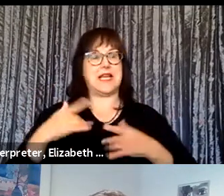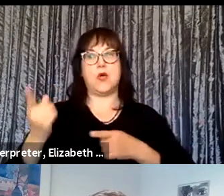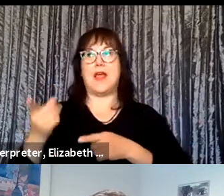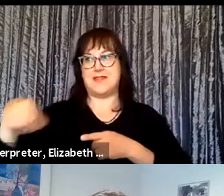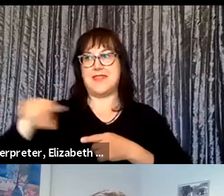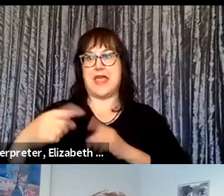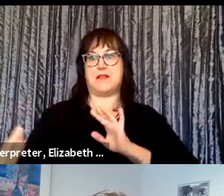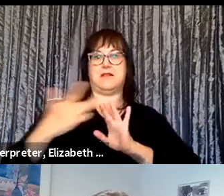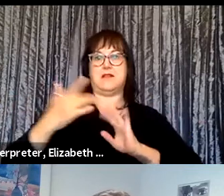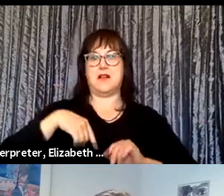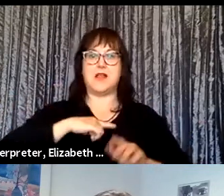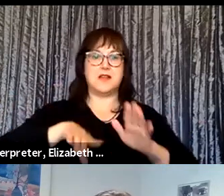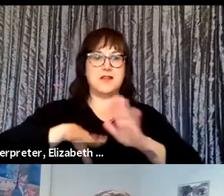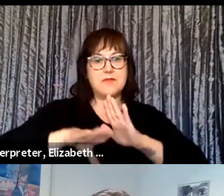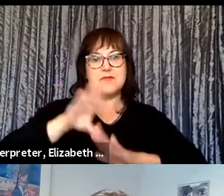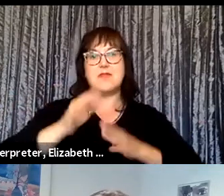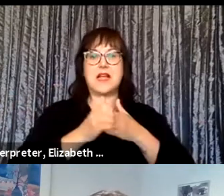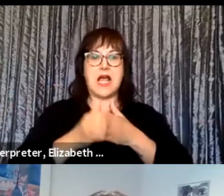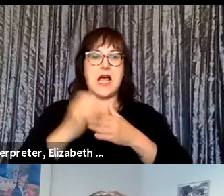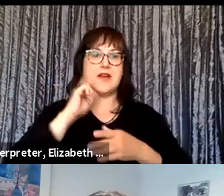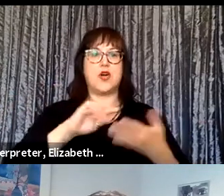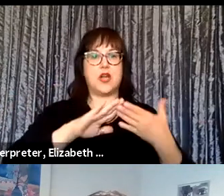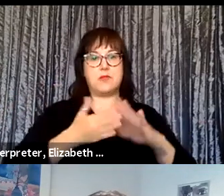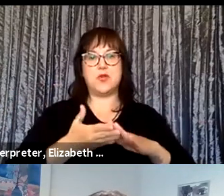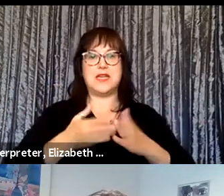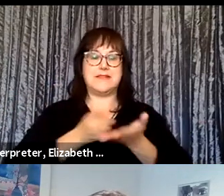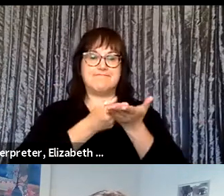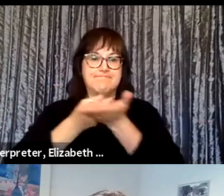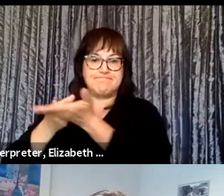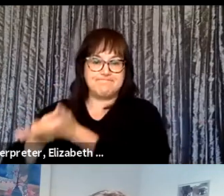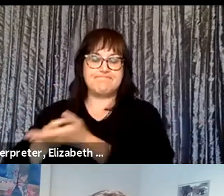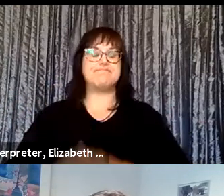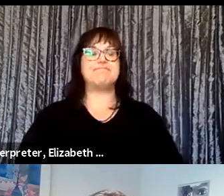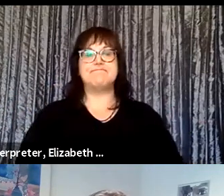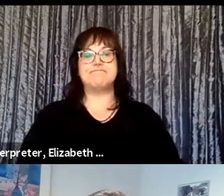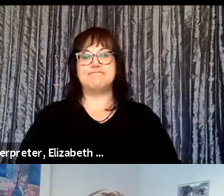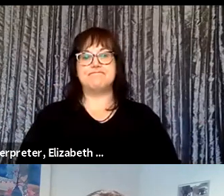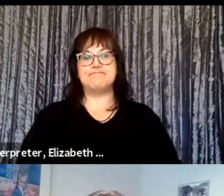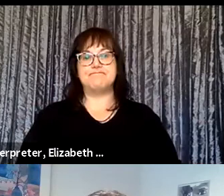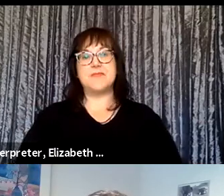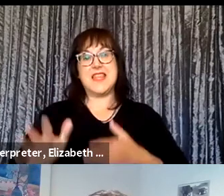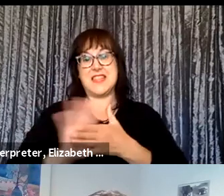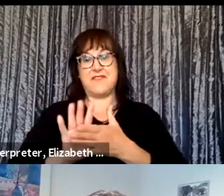about developing, you know, a guide for community conversations. So, you know, the film is a legacy, but